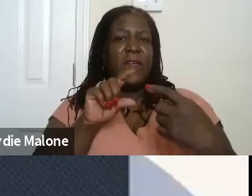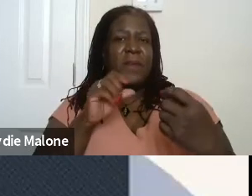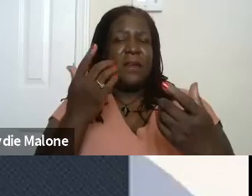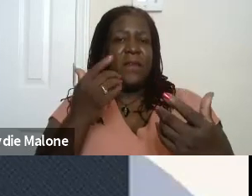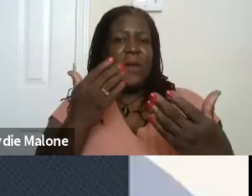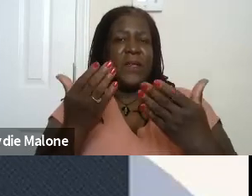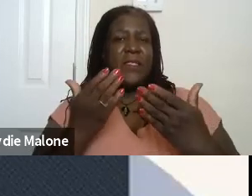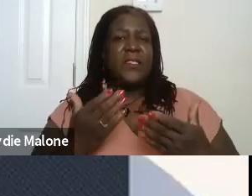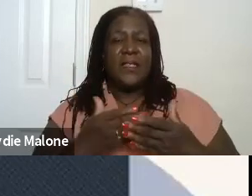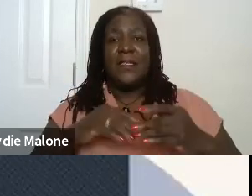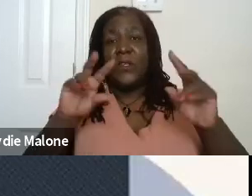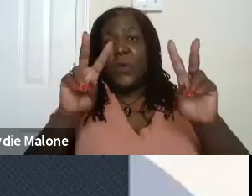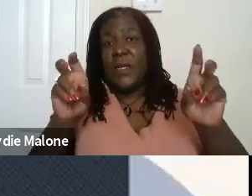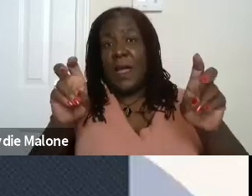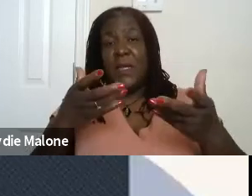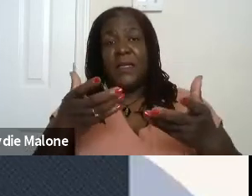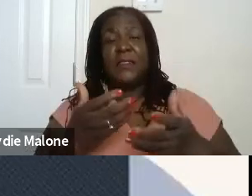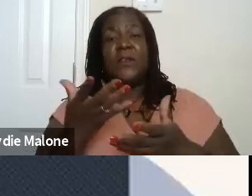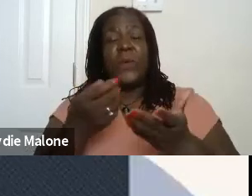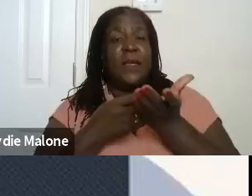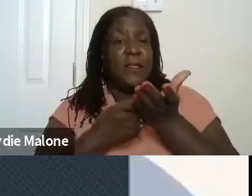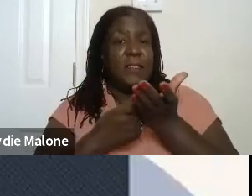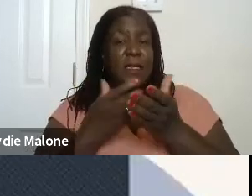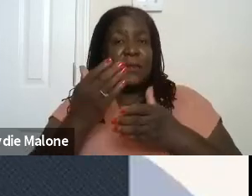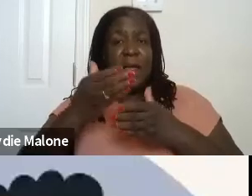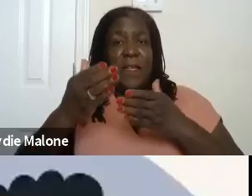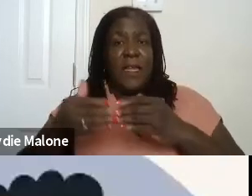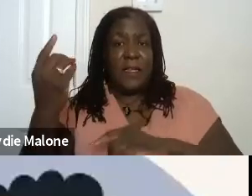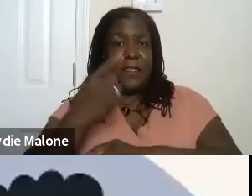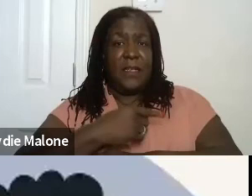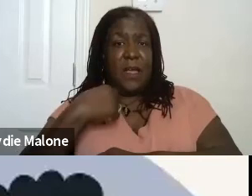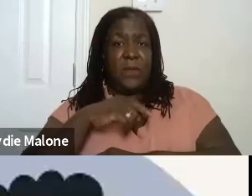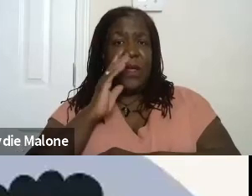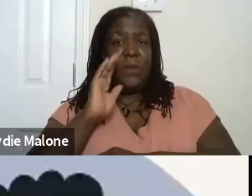At the end of our webinar today, we'll have a slide up that will have the information